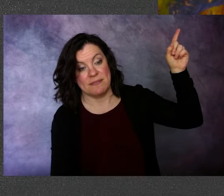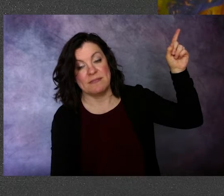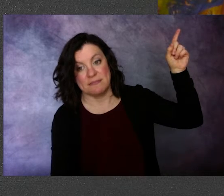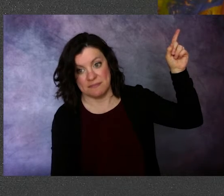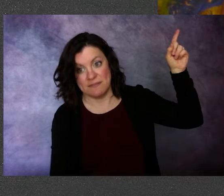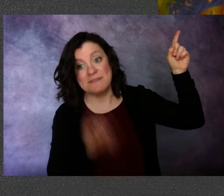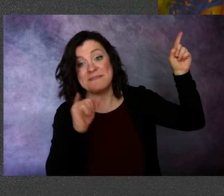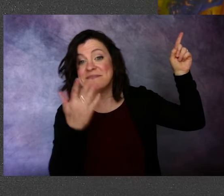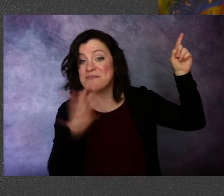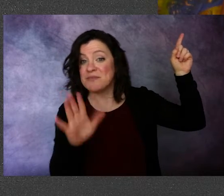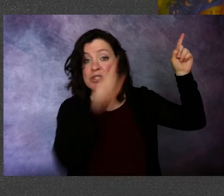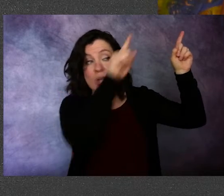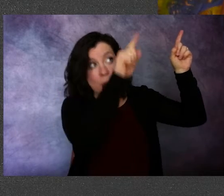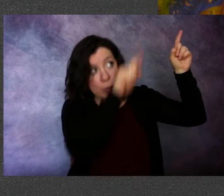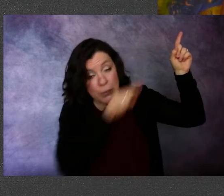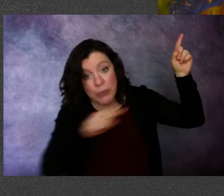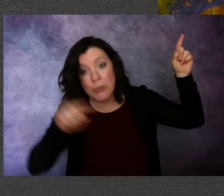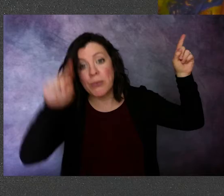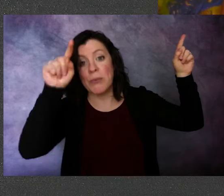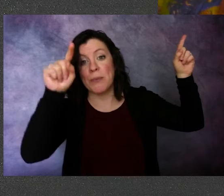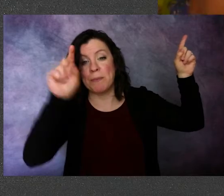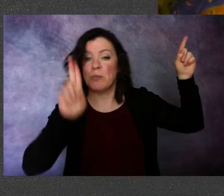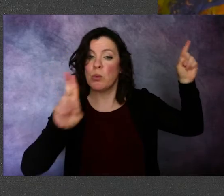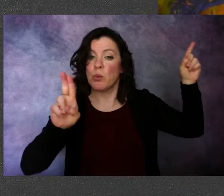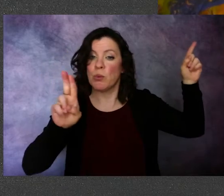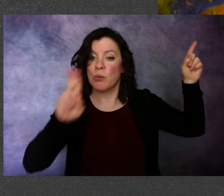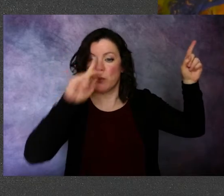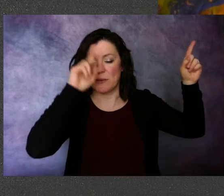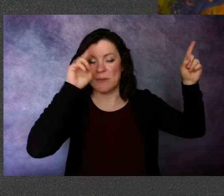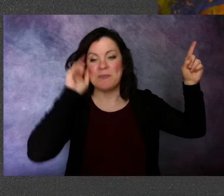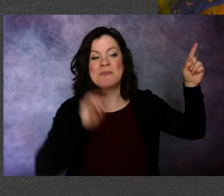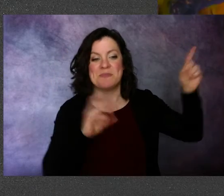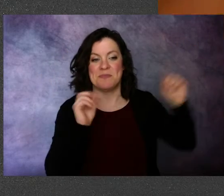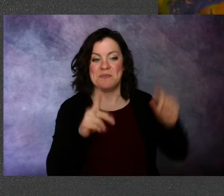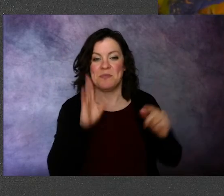draw your curve shape. Now I can go ahead and cut that out.